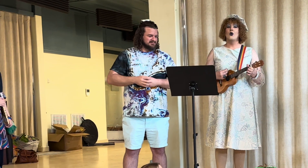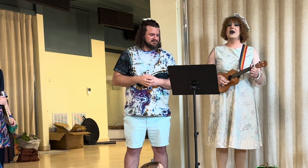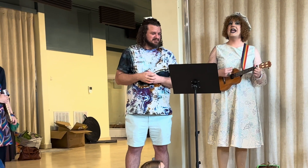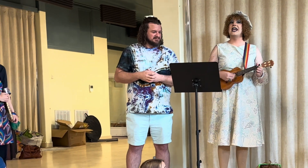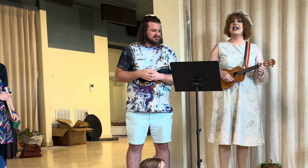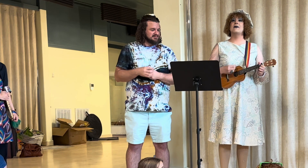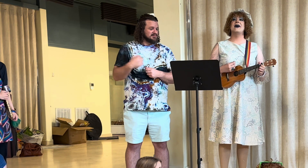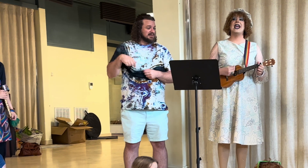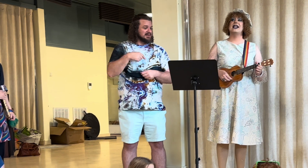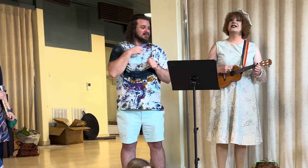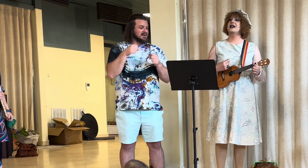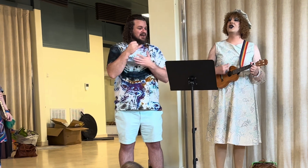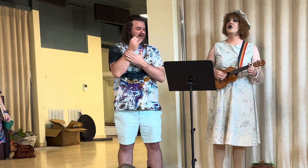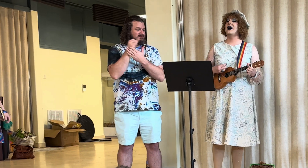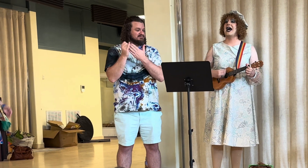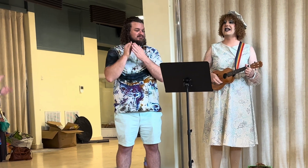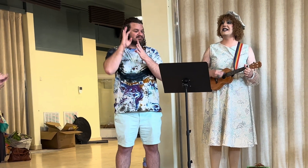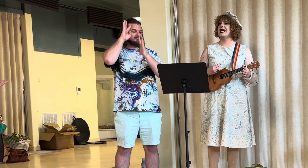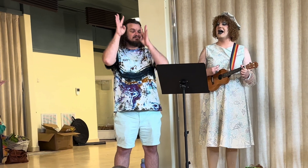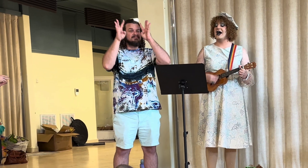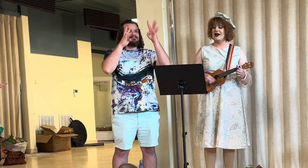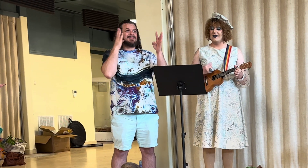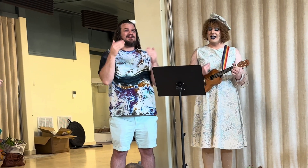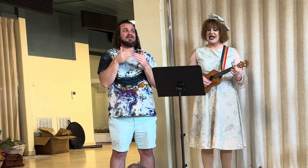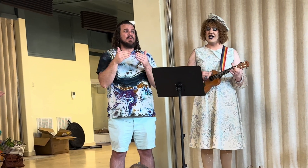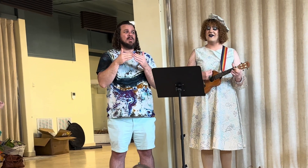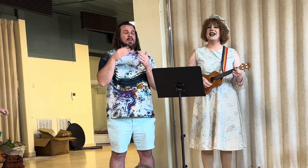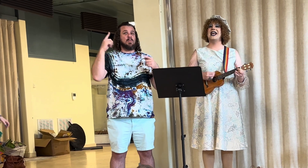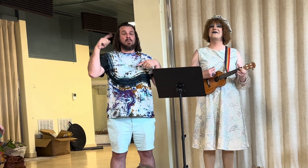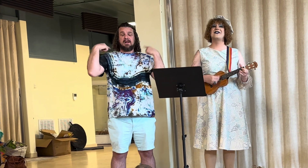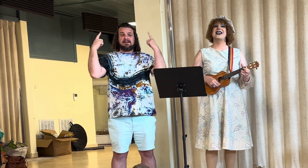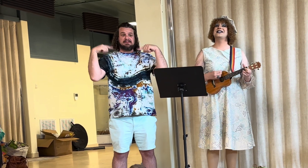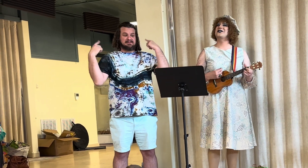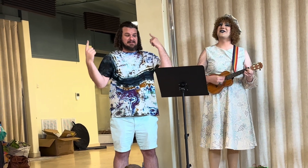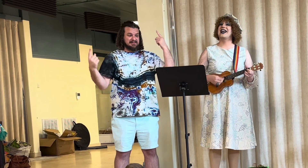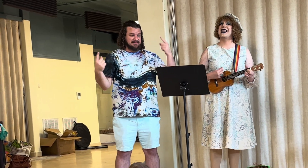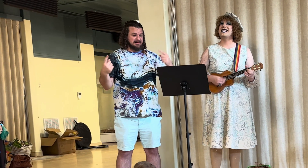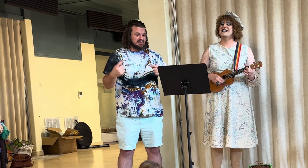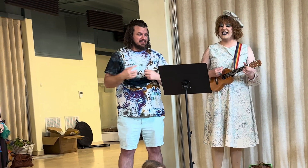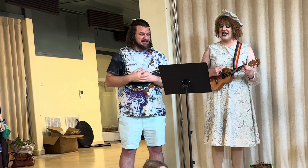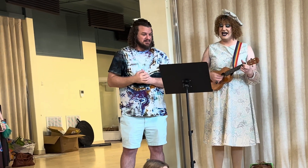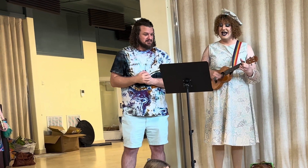We can paint a new idea, even if it's crazy.